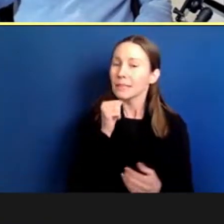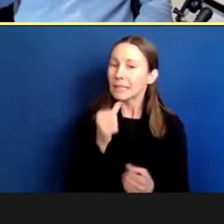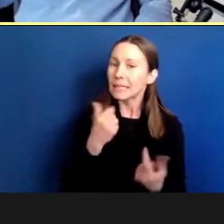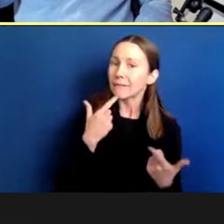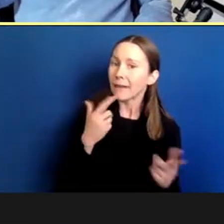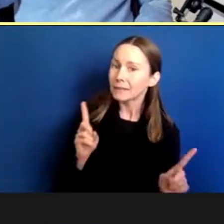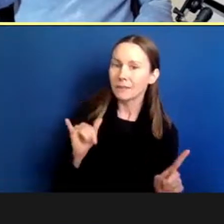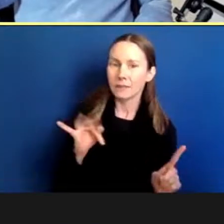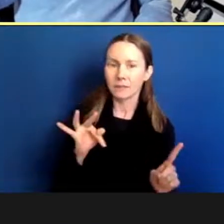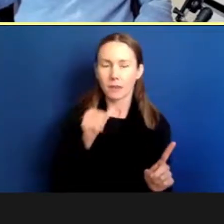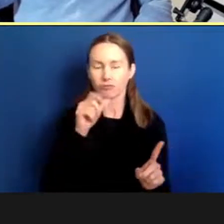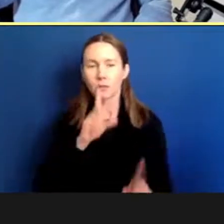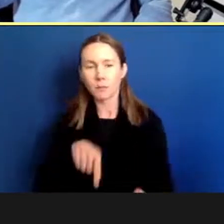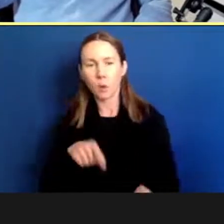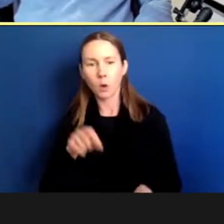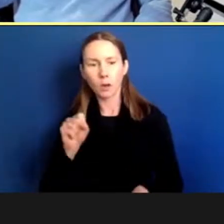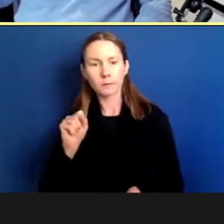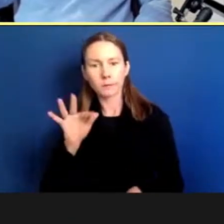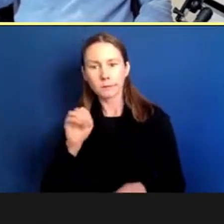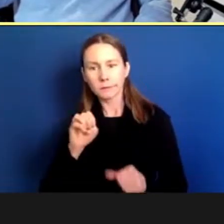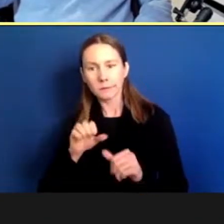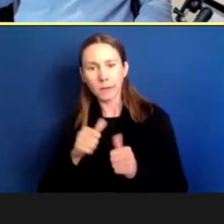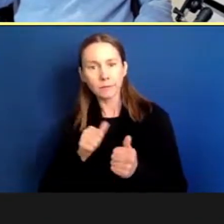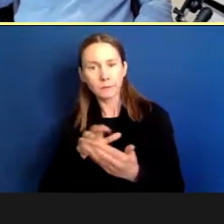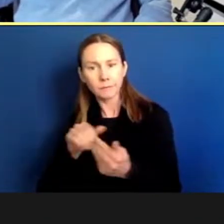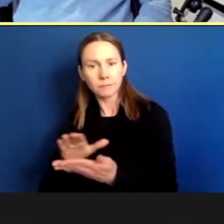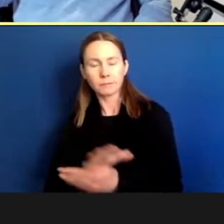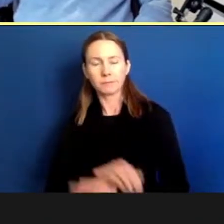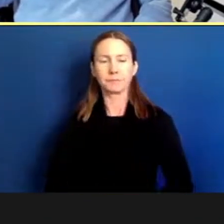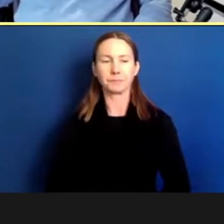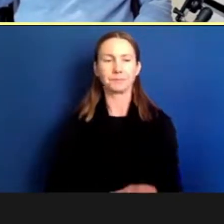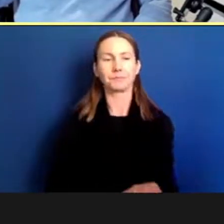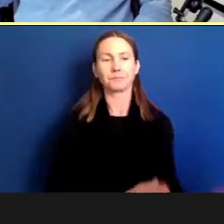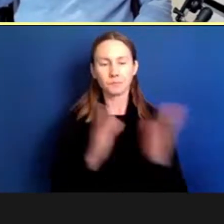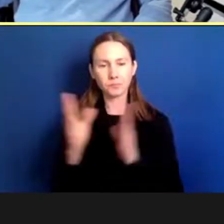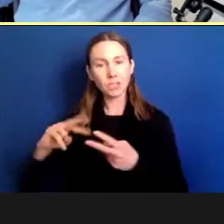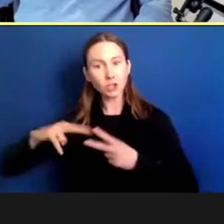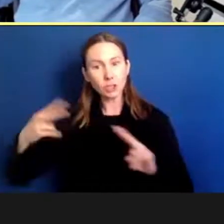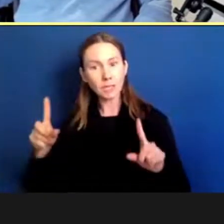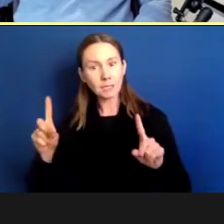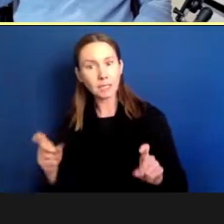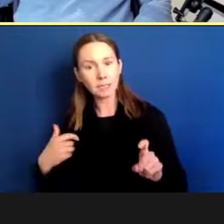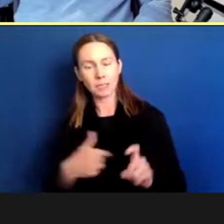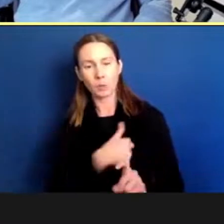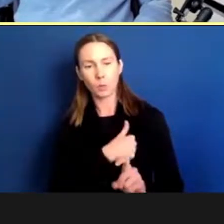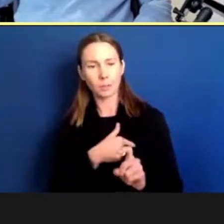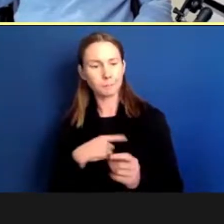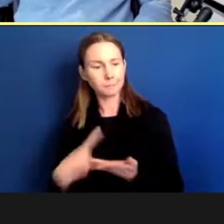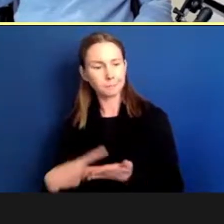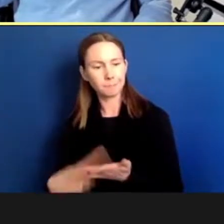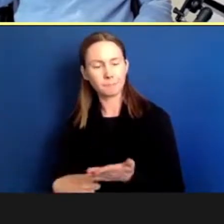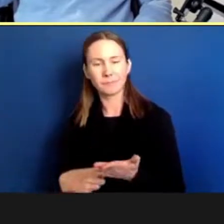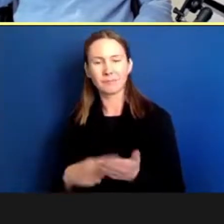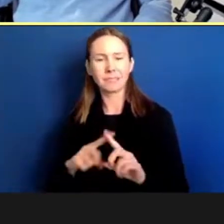Genetic testing: In this report we examine the range of scientific, commercial, professional,